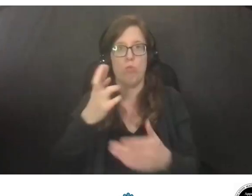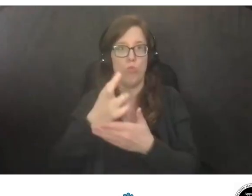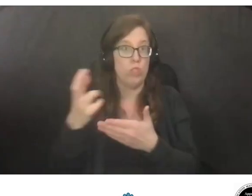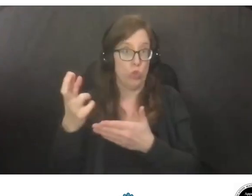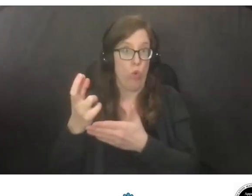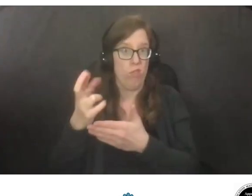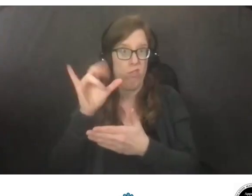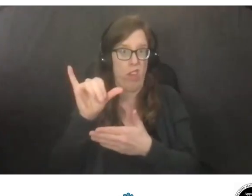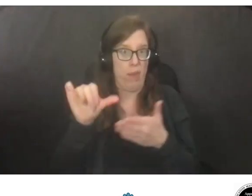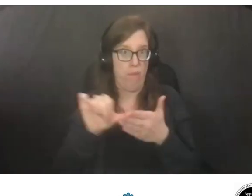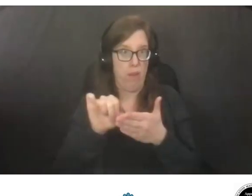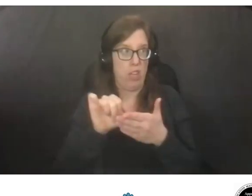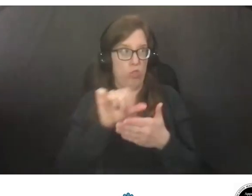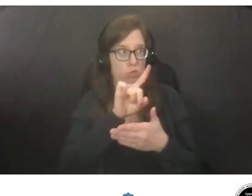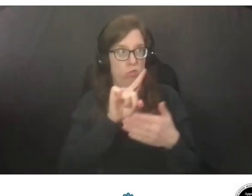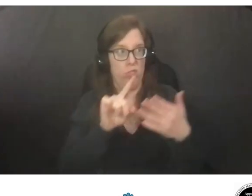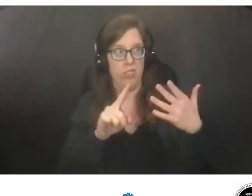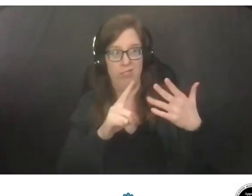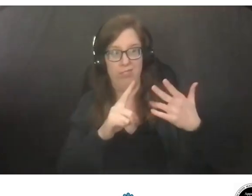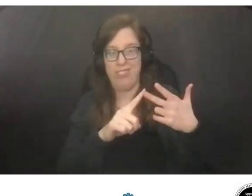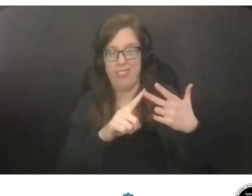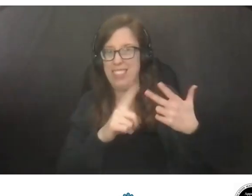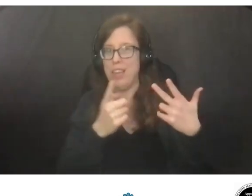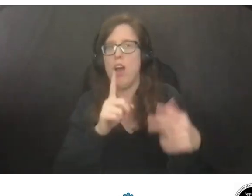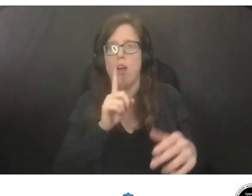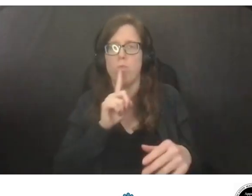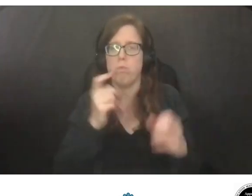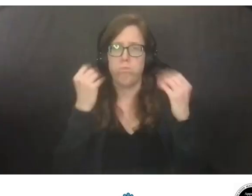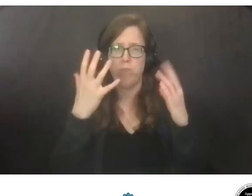It...there's so much information there, and it's